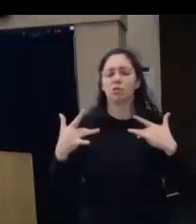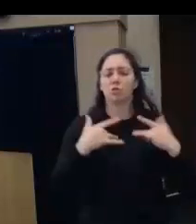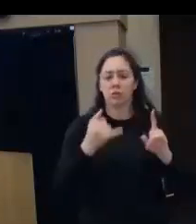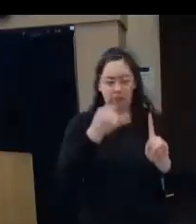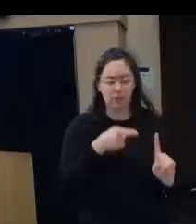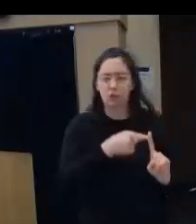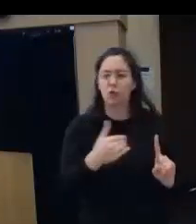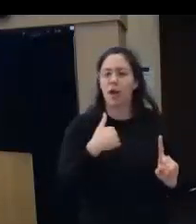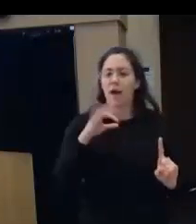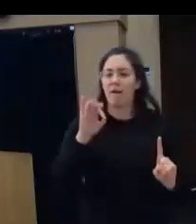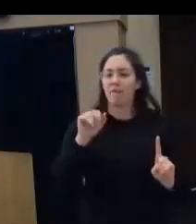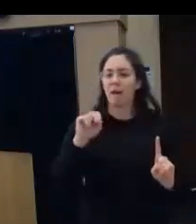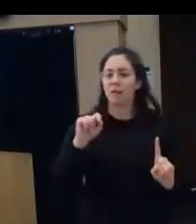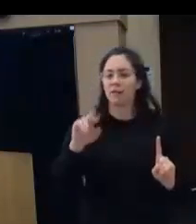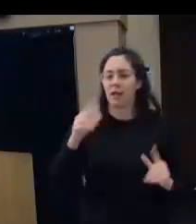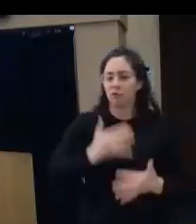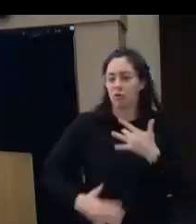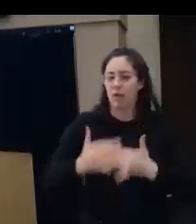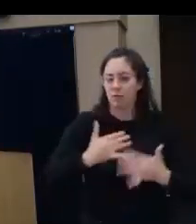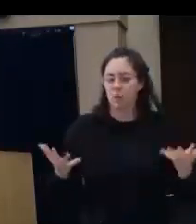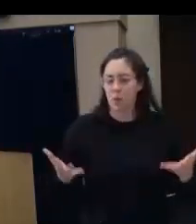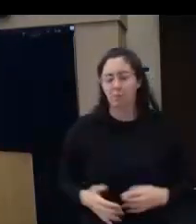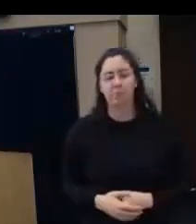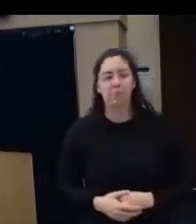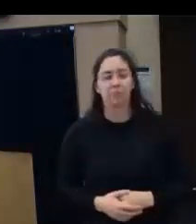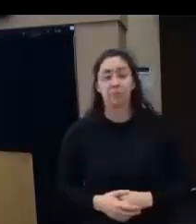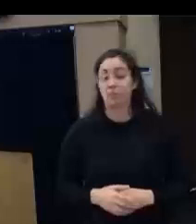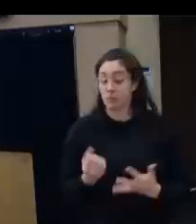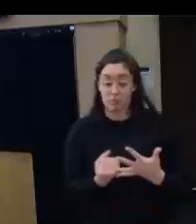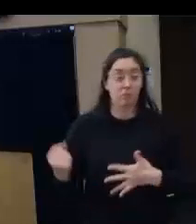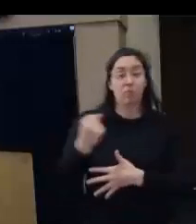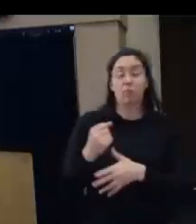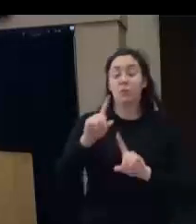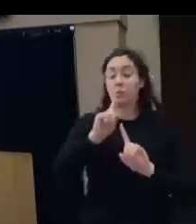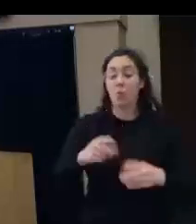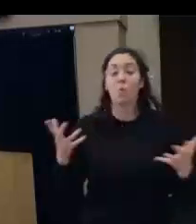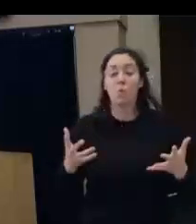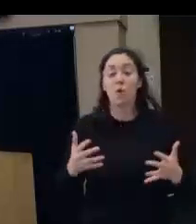Fontan circulation and the number one issue they reported was fear of death uncertainty